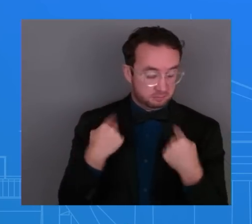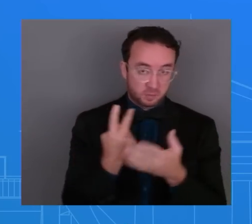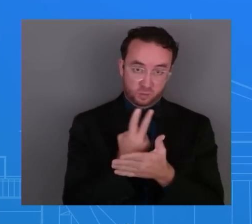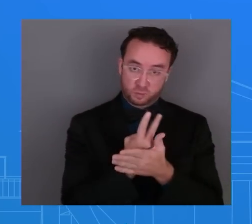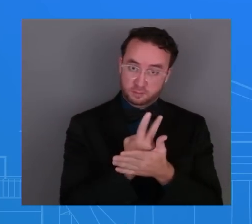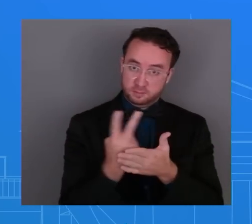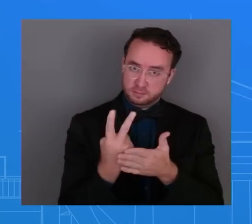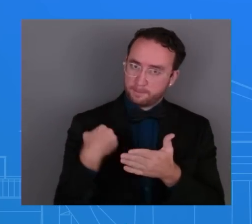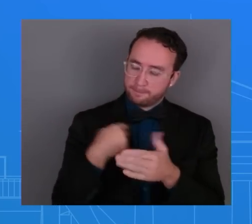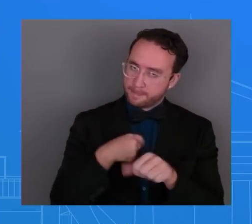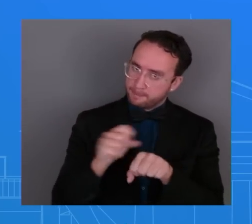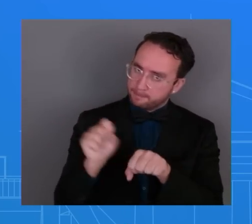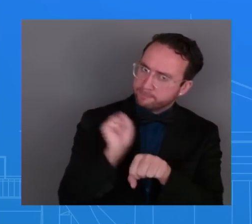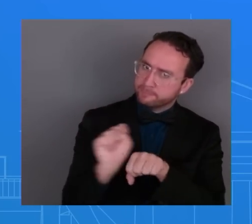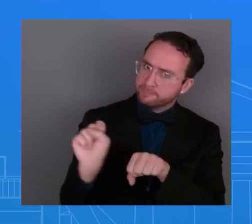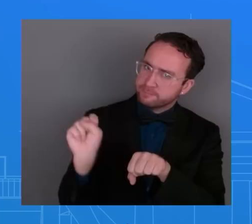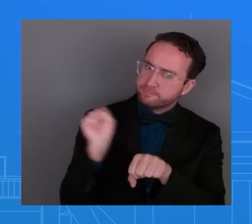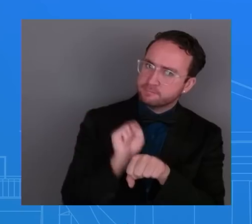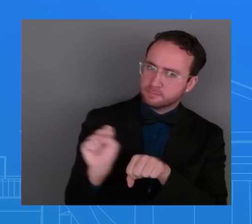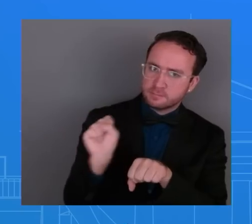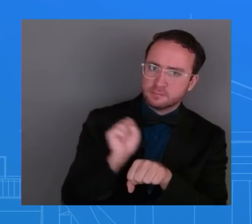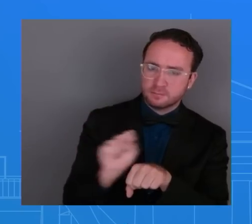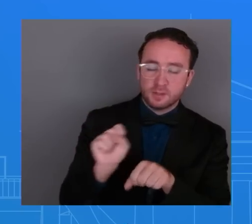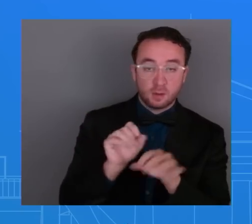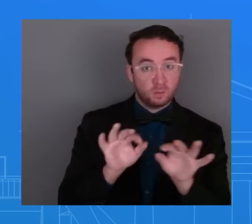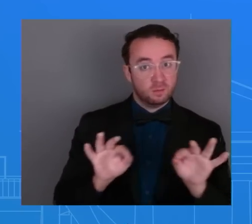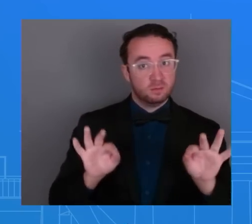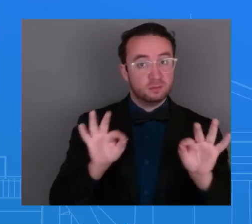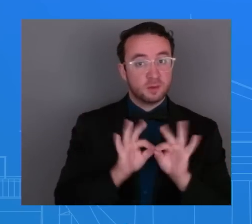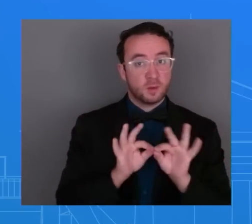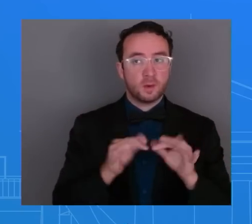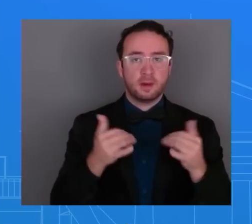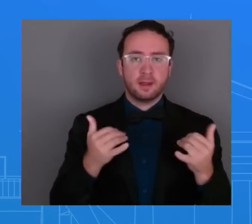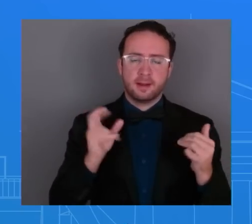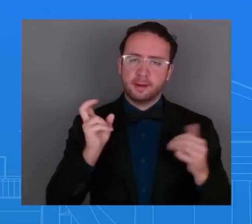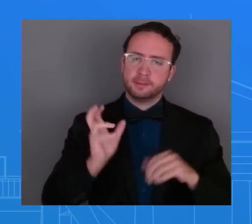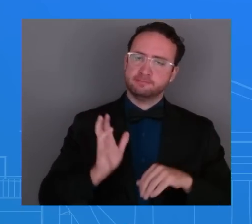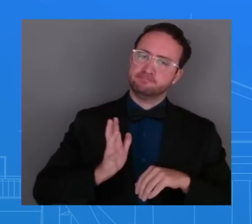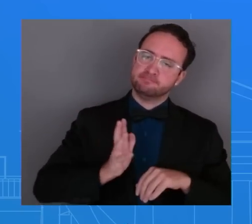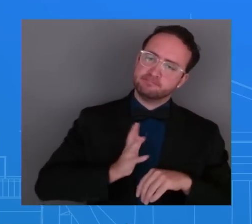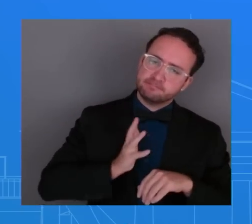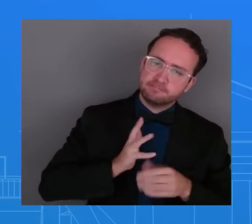diplomatic conversations with those heads of states. So, I think if you just look at what he's been doing,